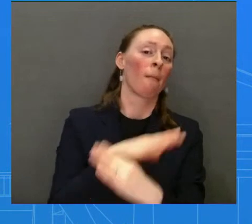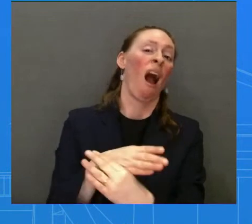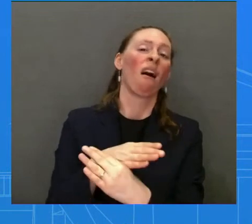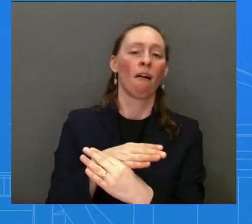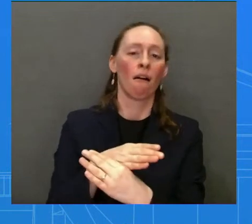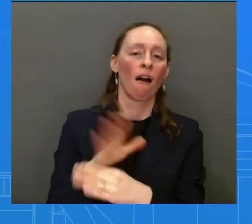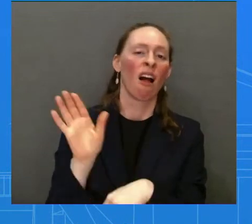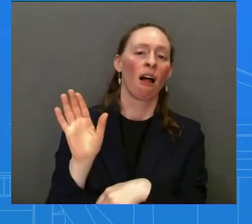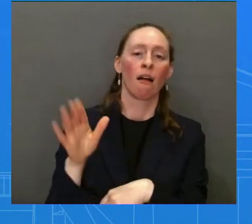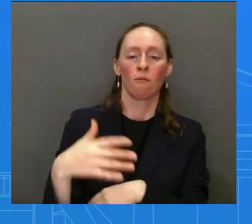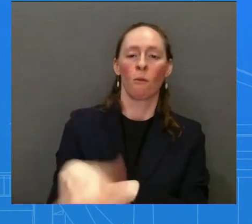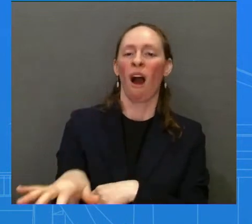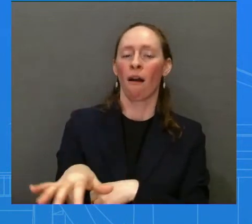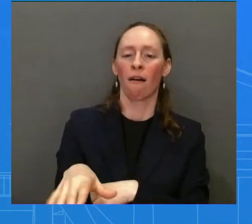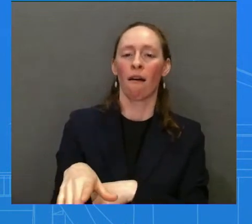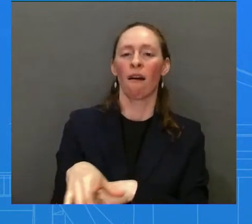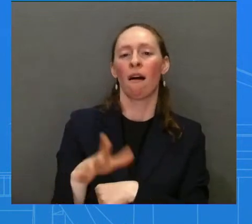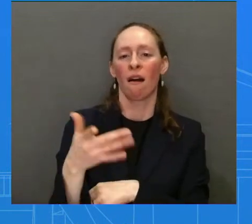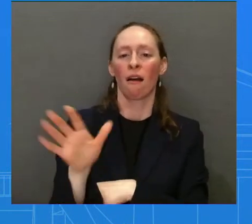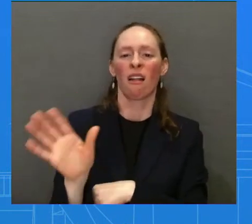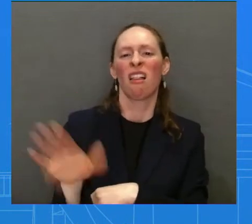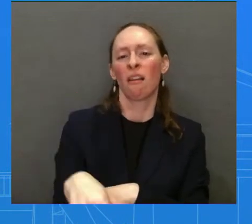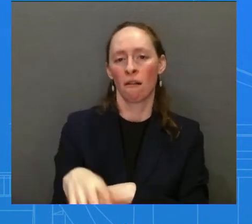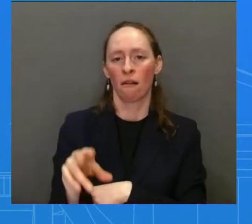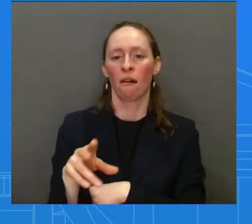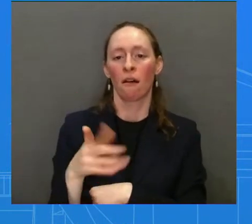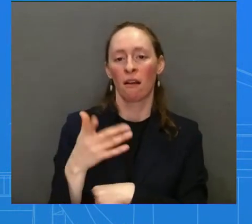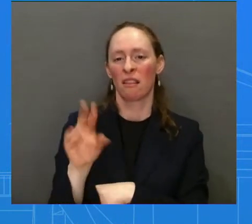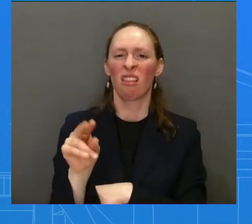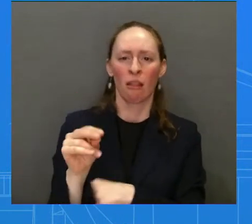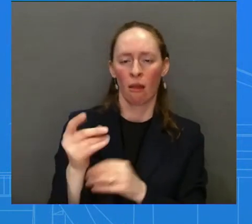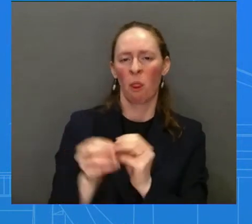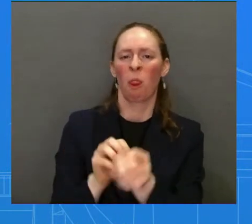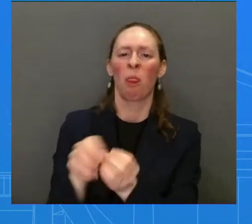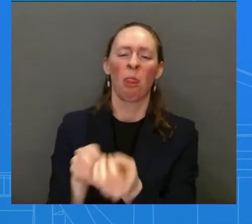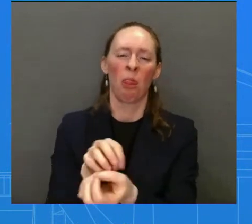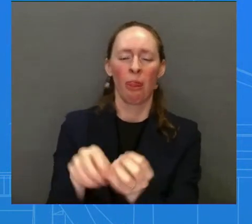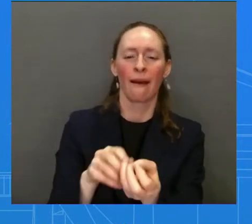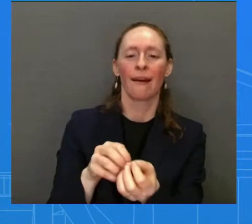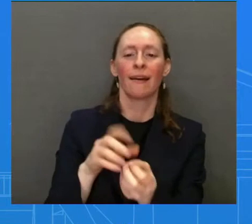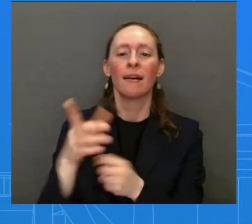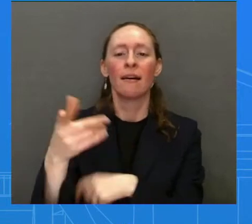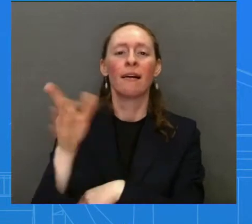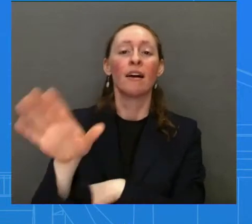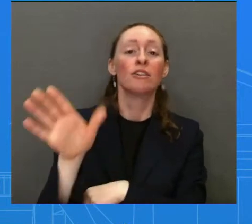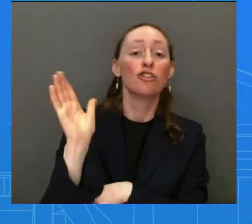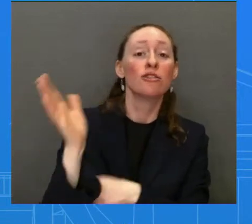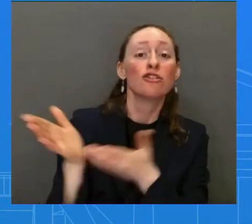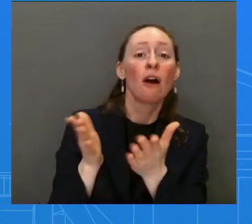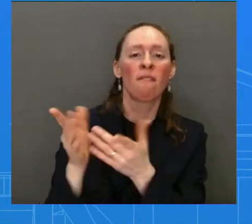and which irresponsibly delayed the process, so -- including threatening unnecessary procedural hurdles